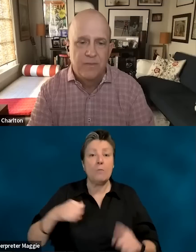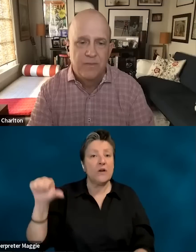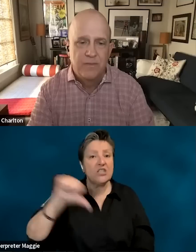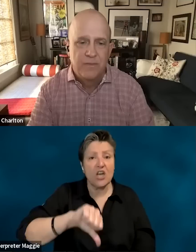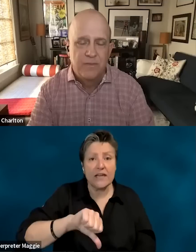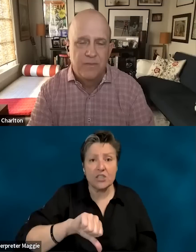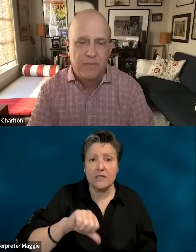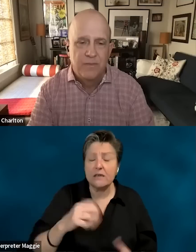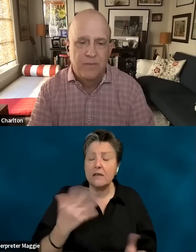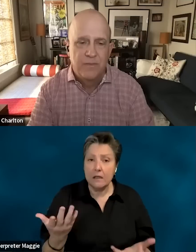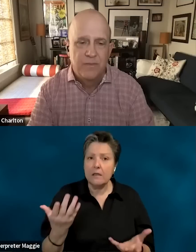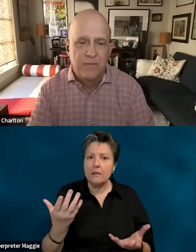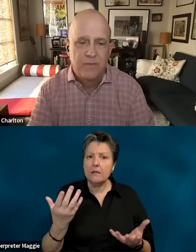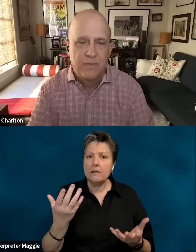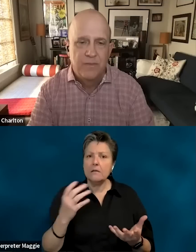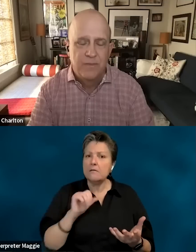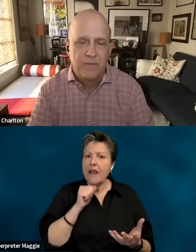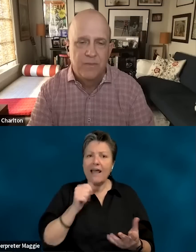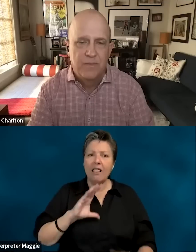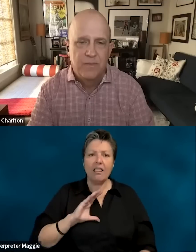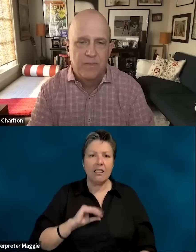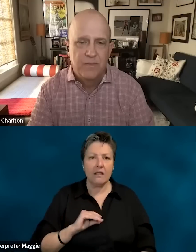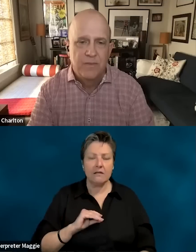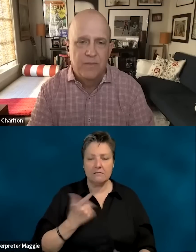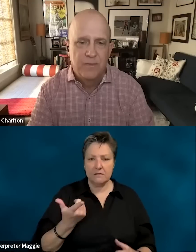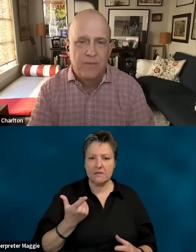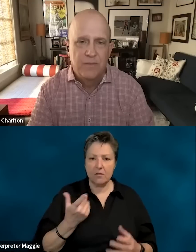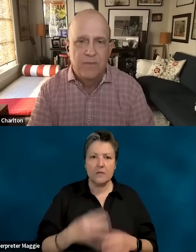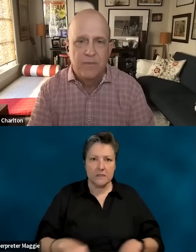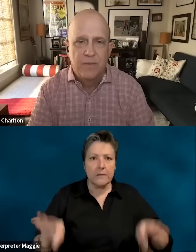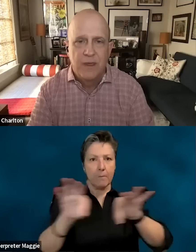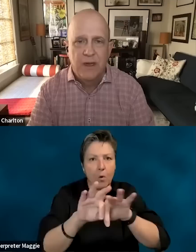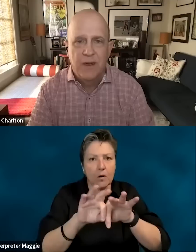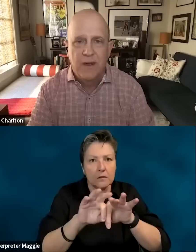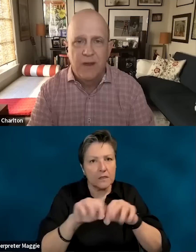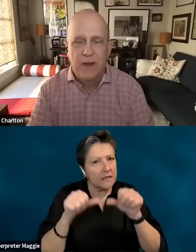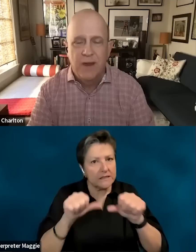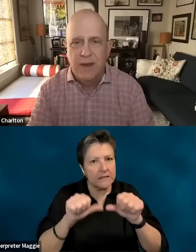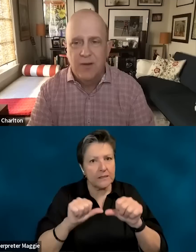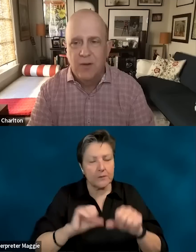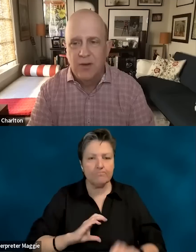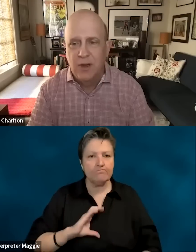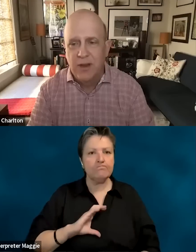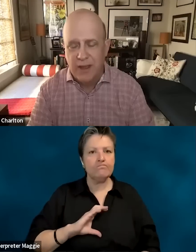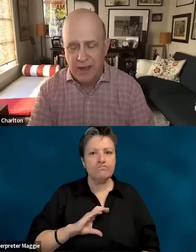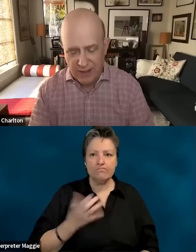I think that becomes like immensely important. Yeah, I agree with a lot of that.